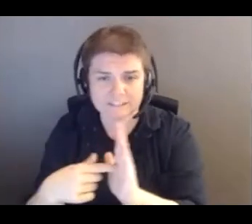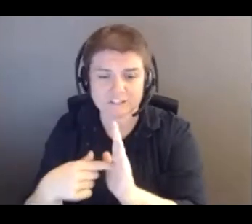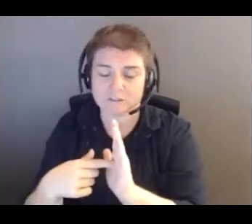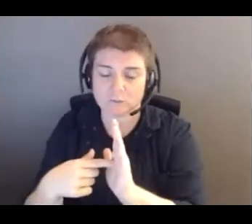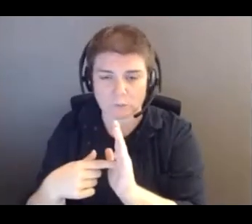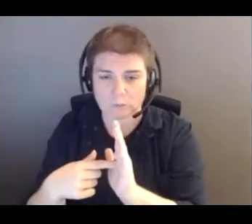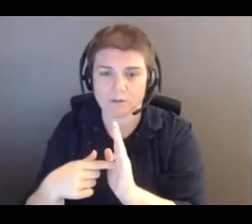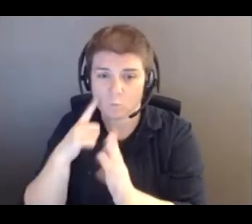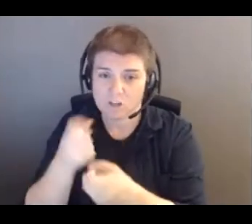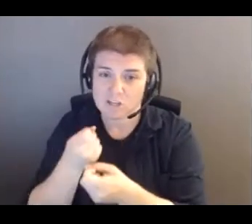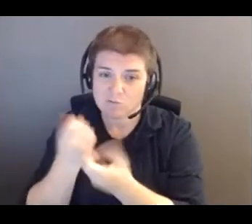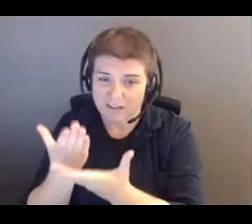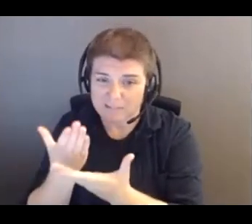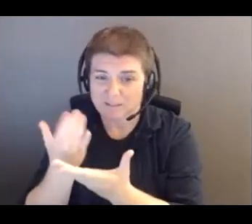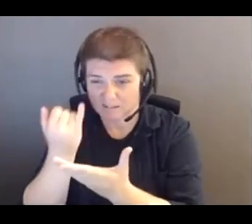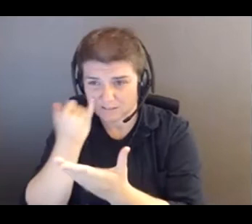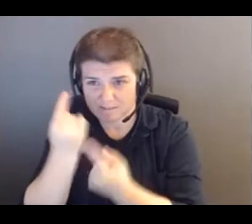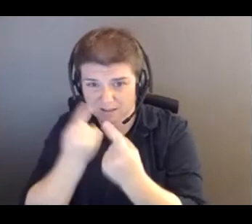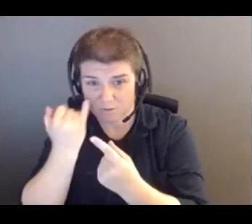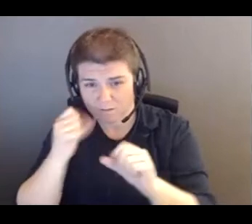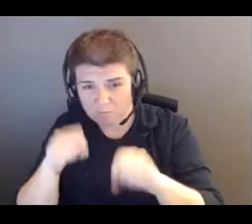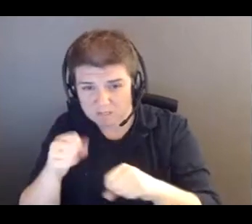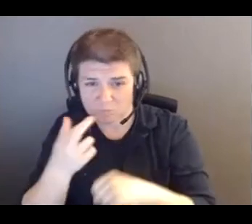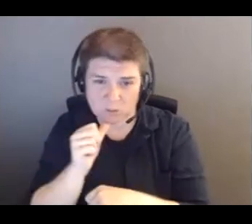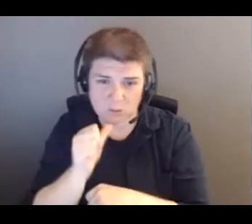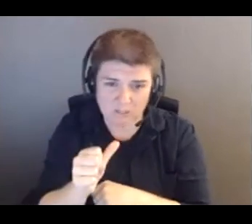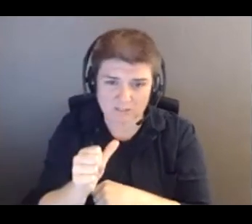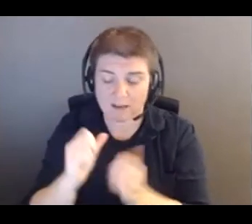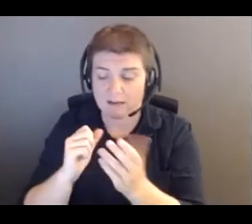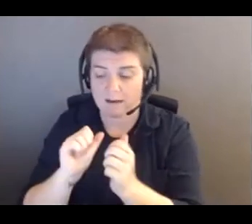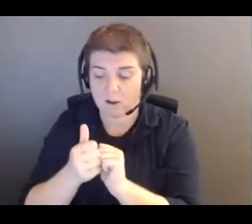consider how feasible this is, and how your project could be impacted if various government